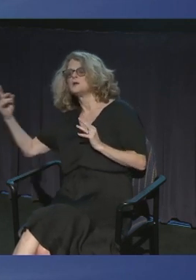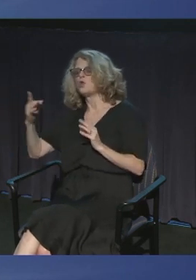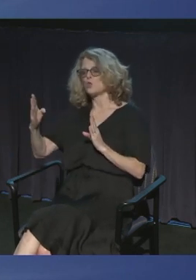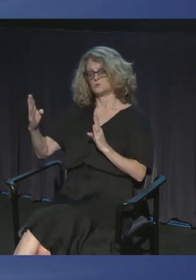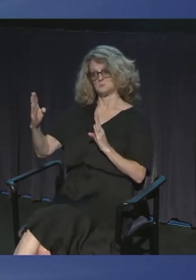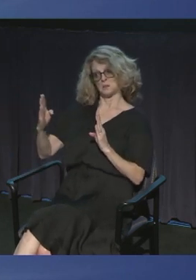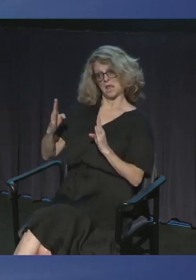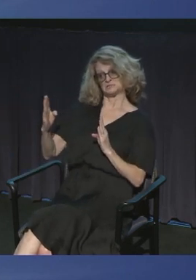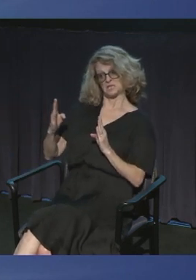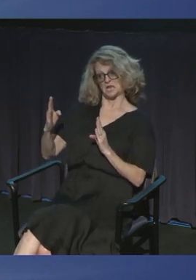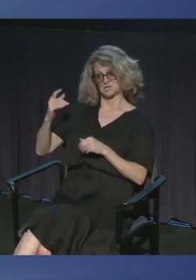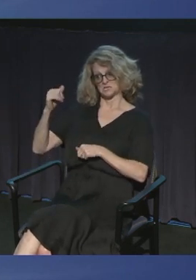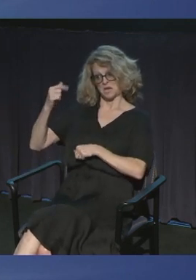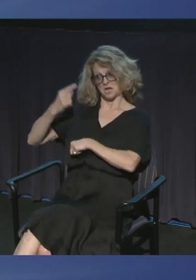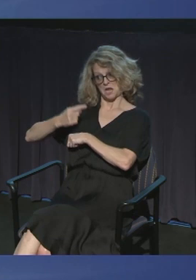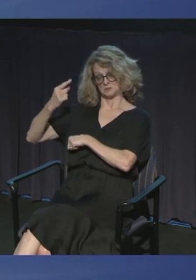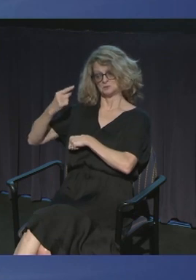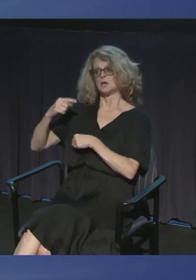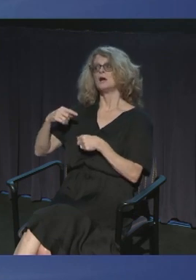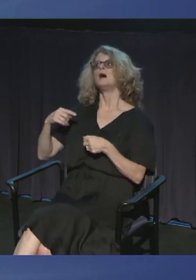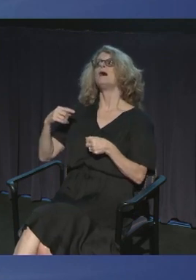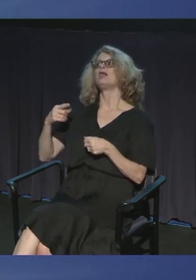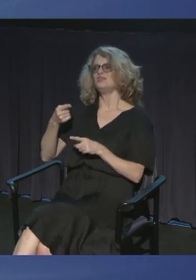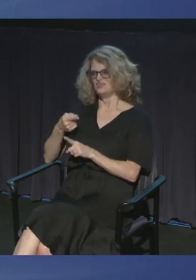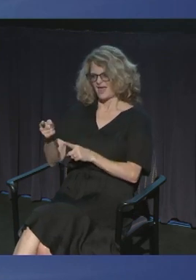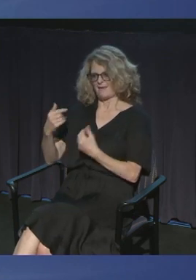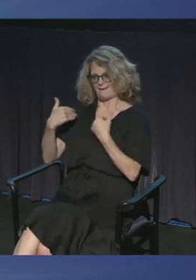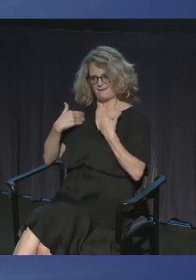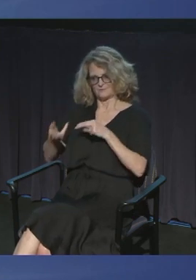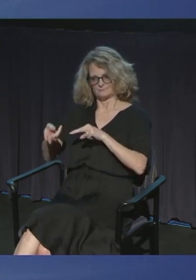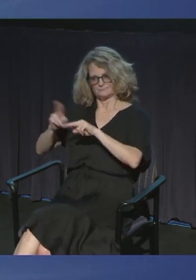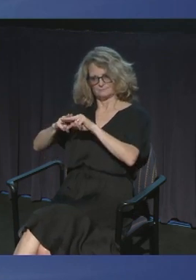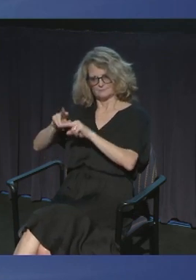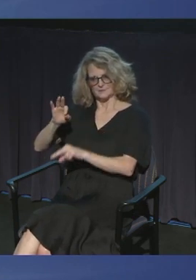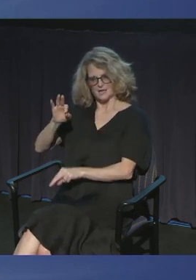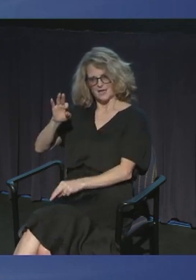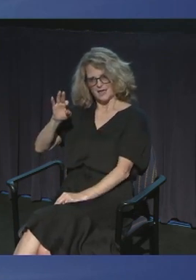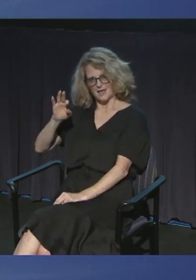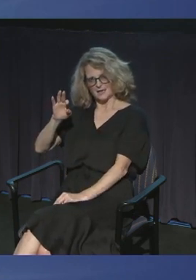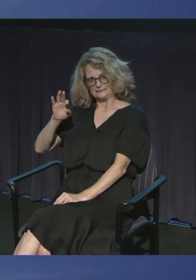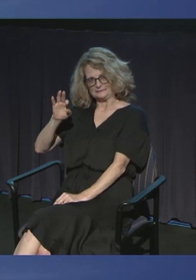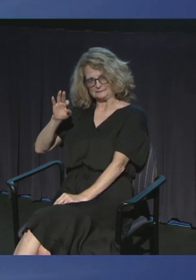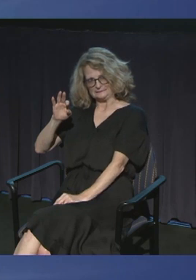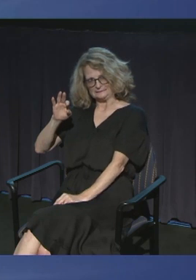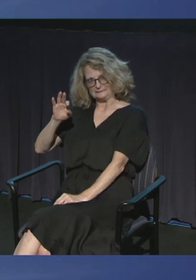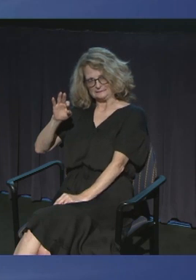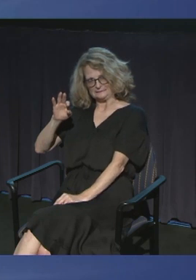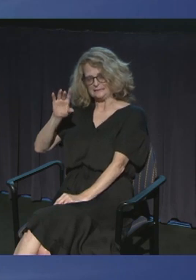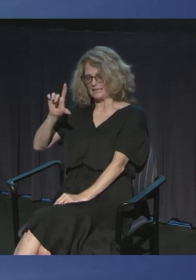DIARRHEA LASTING MORE THAN 10 DAYS AND THOSE WITH LESS SEVERE SYMPTOMS ALSO HAD INCREASED AMOUNTS OF LACHNOSPIRACEAE. AND THIS OF COURSE IS A